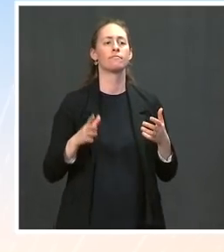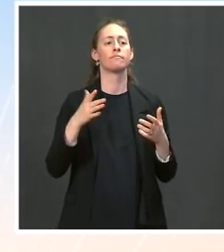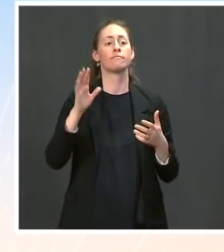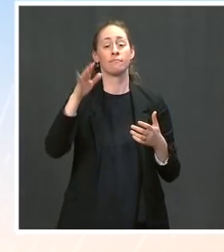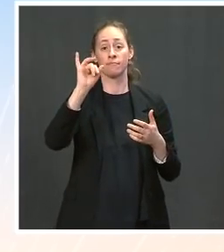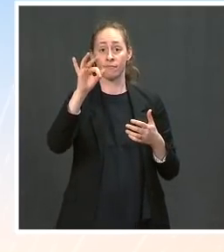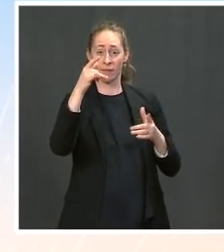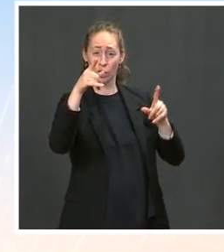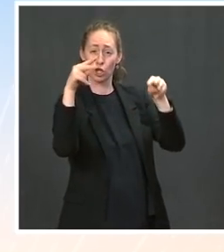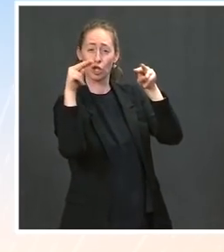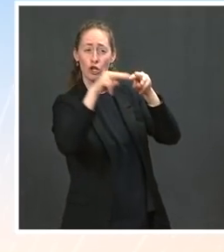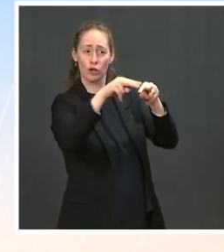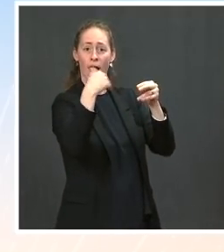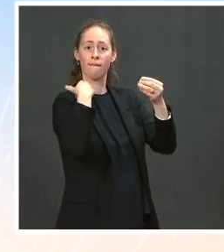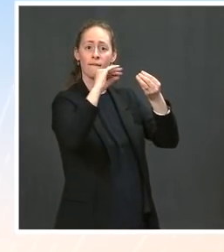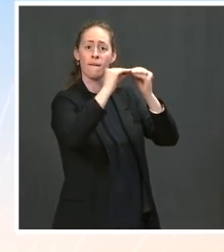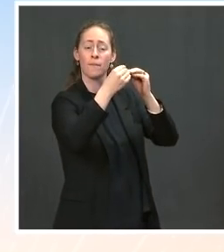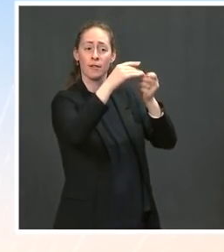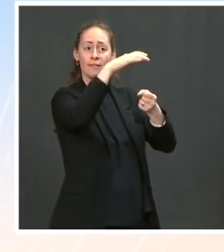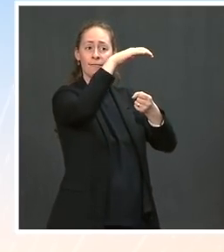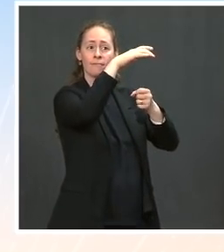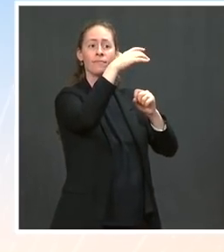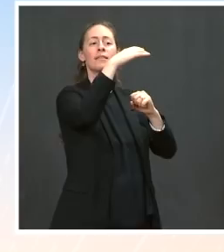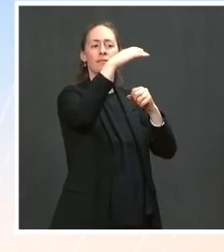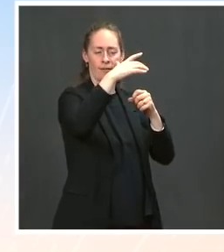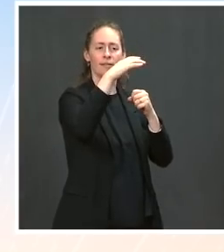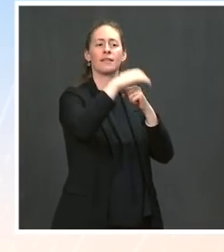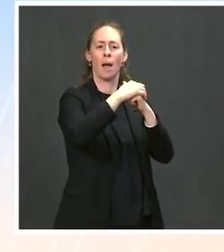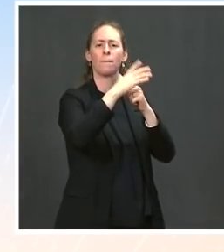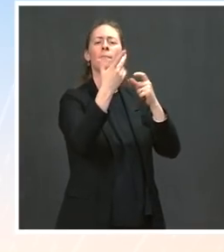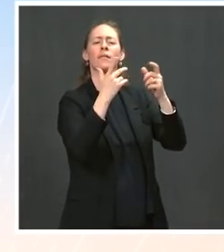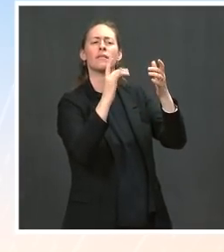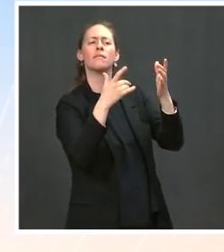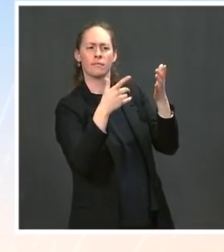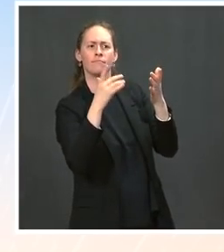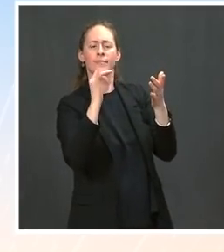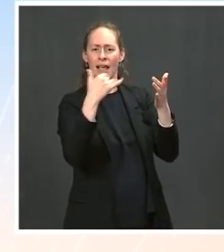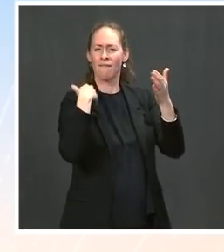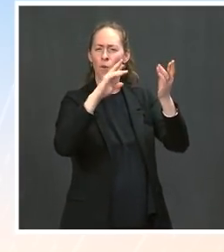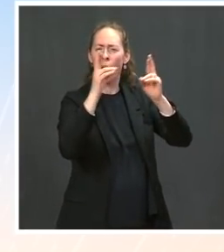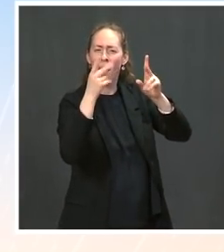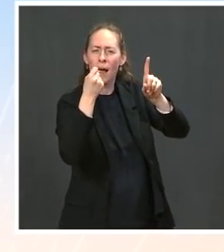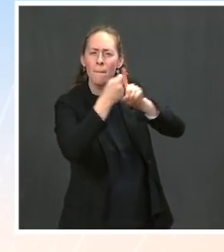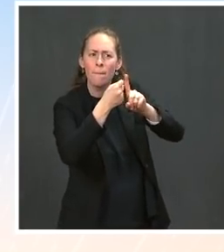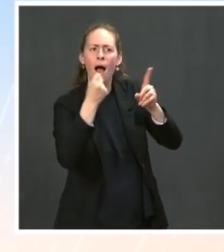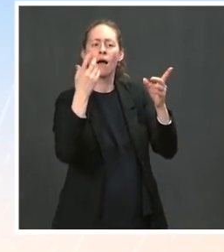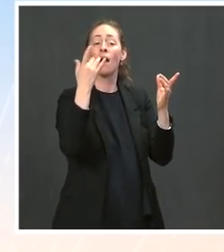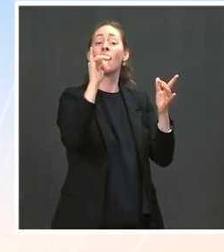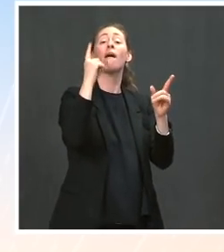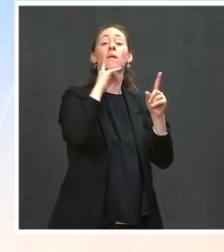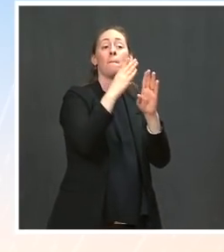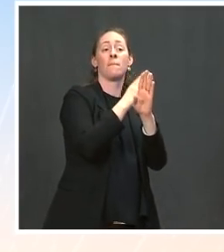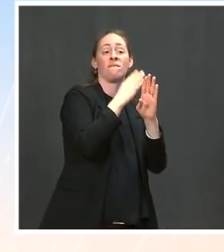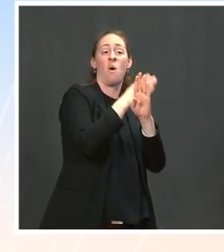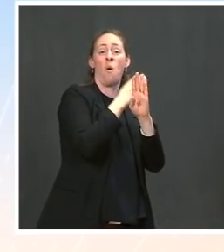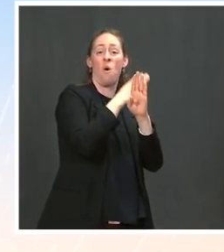given the impacts of the decimation of the refugee admissions program, the need to move some resources around --